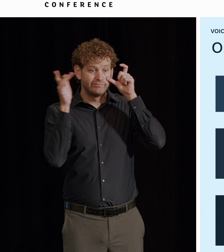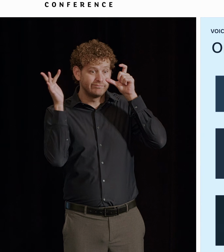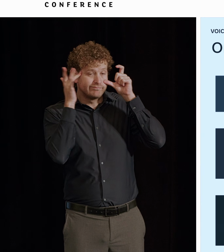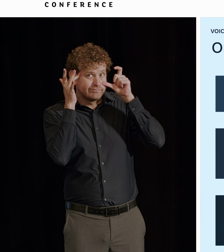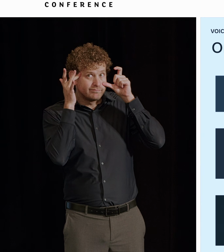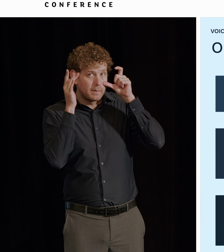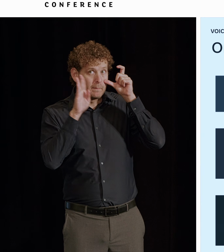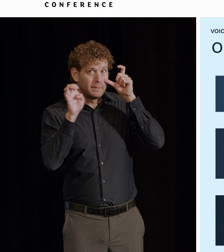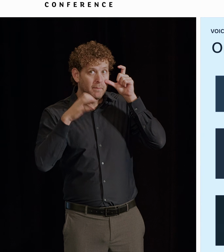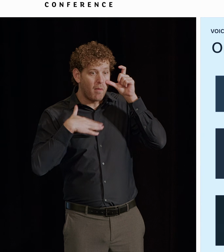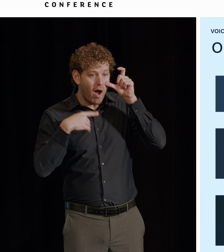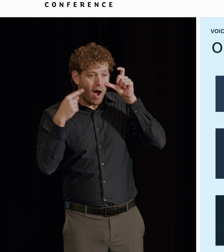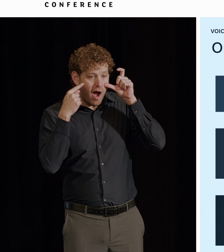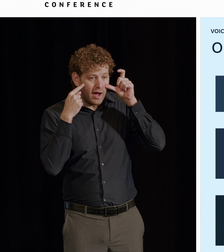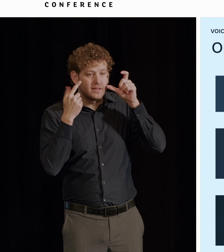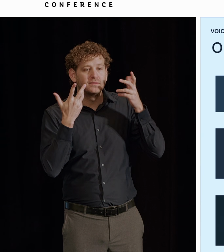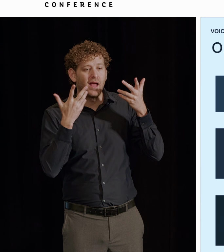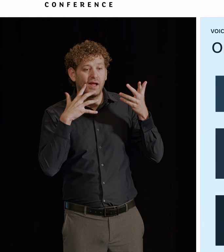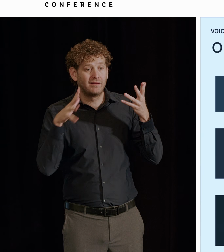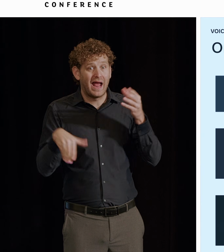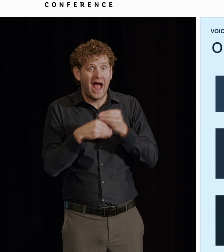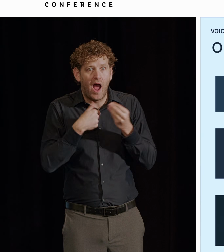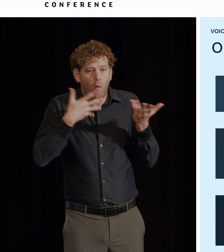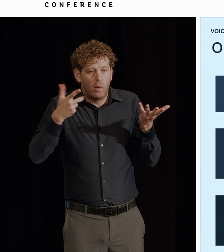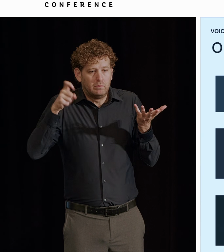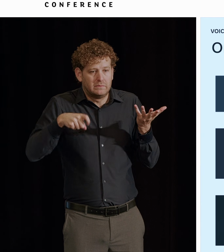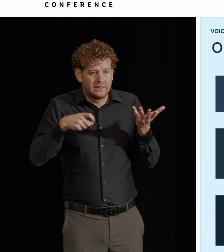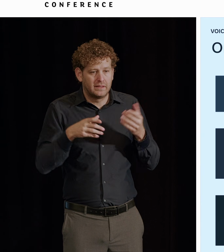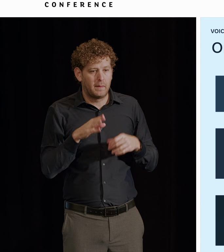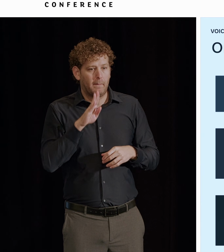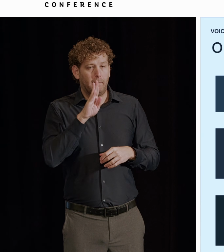and then you just say what you need, whether that's connecting to a volunteer